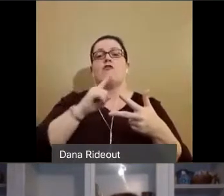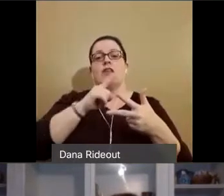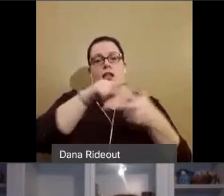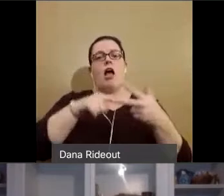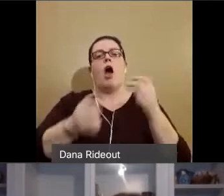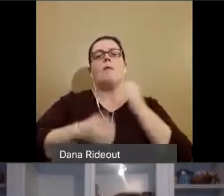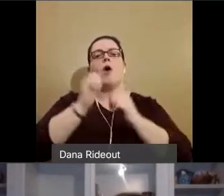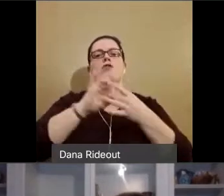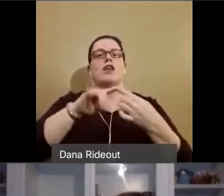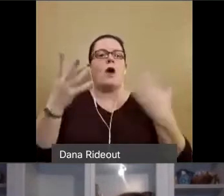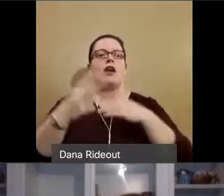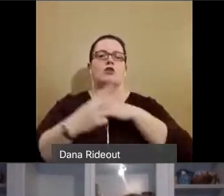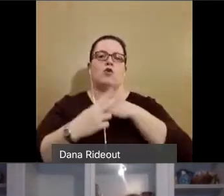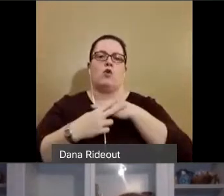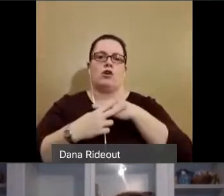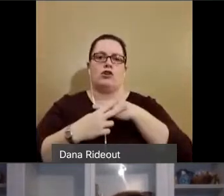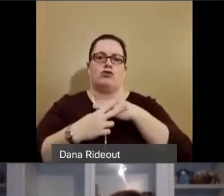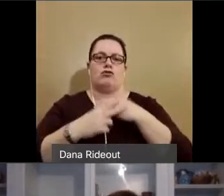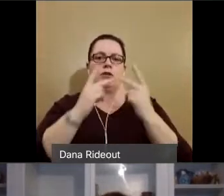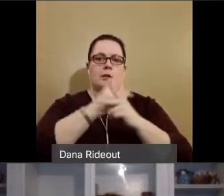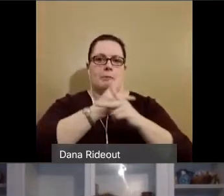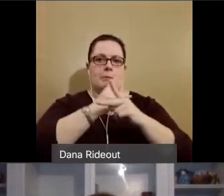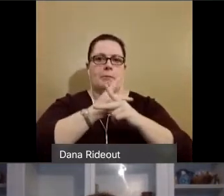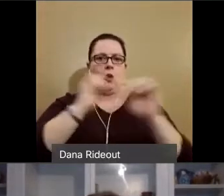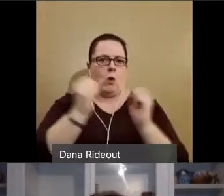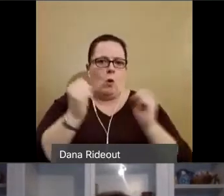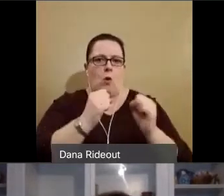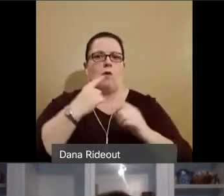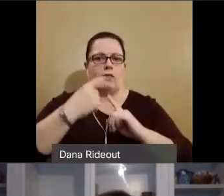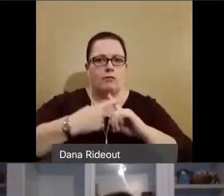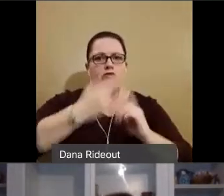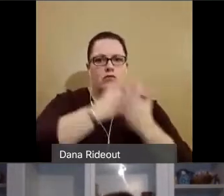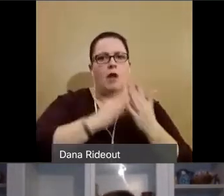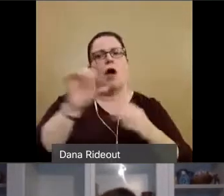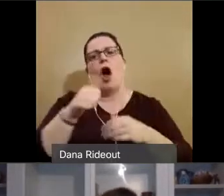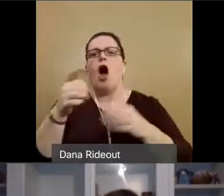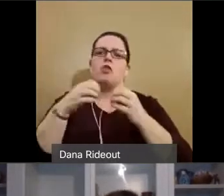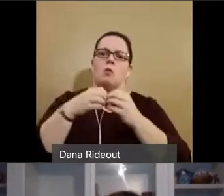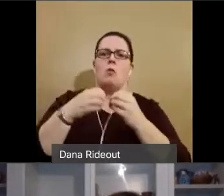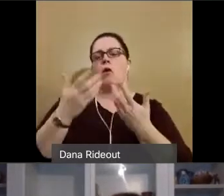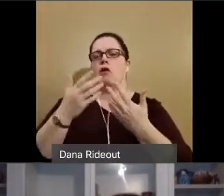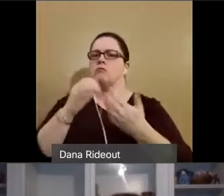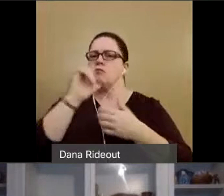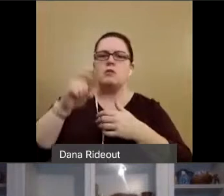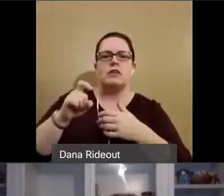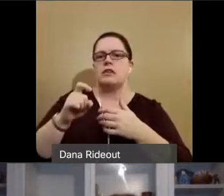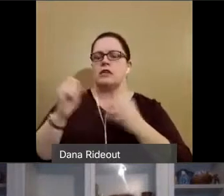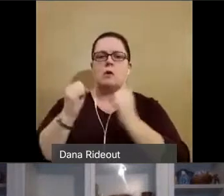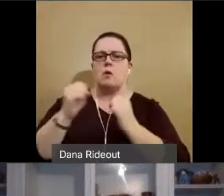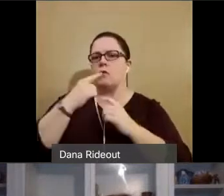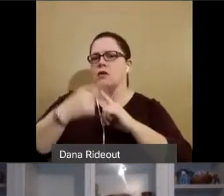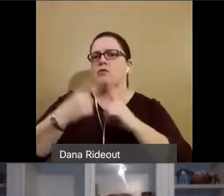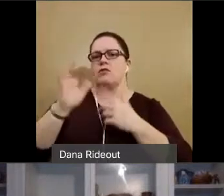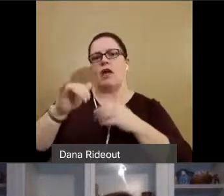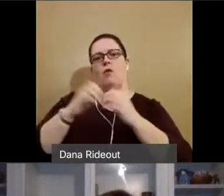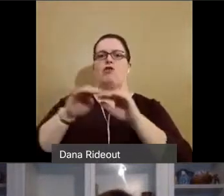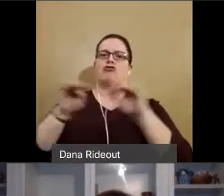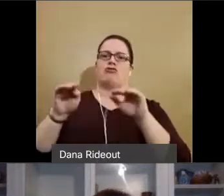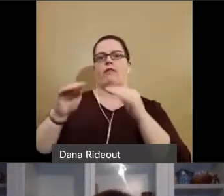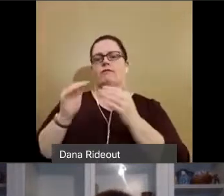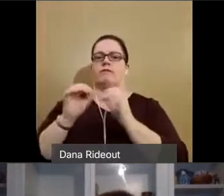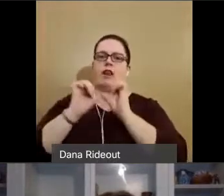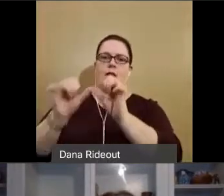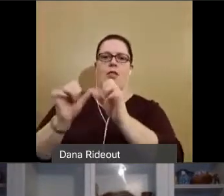So we know that certain ones have to be stored. Very, very cold temperatures. Others are a little bit more shelf stable. So, that might actually be the defining factor. But it's also going to be where they're sent.